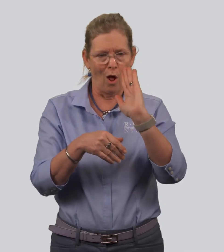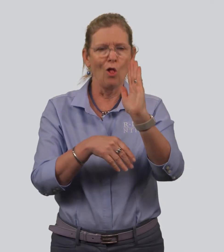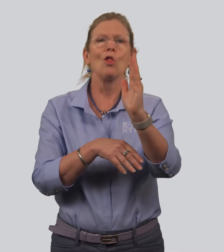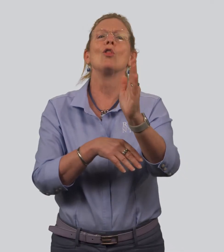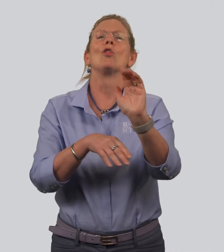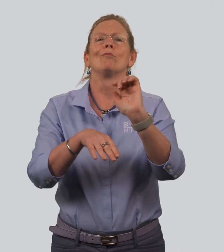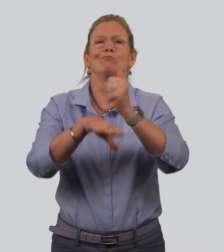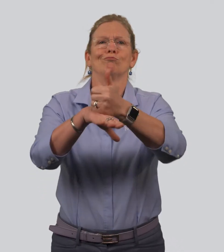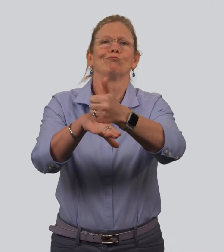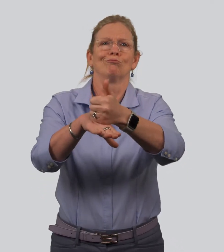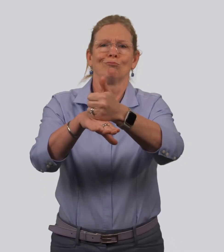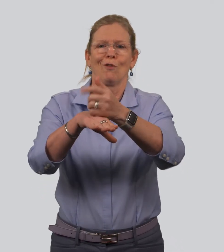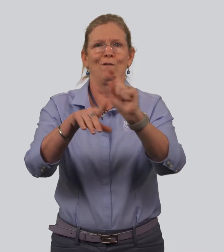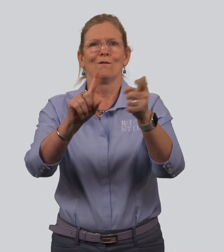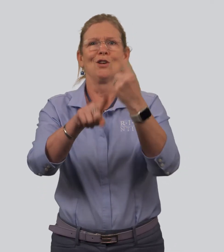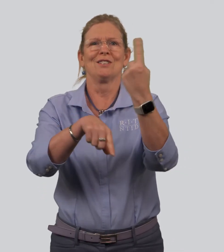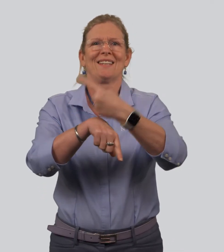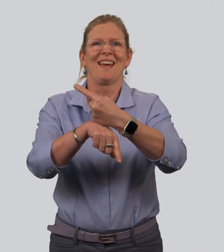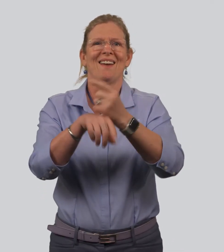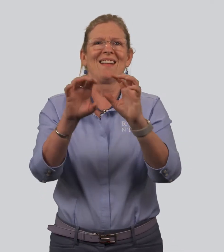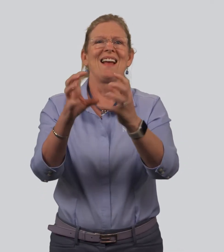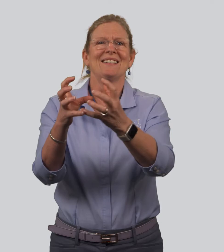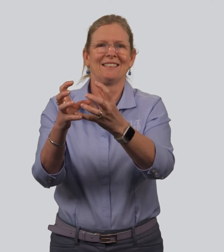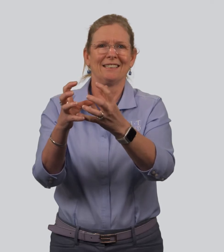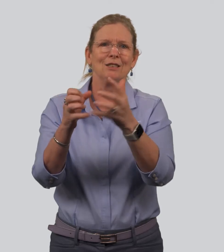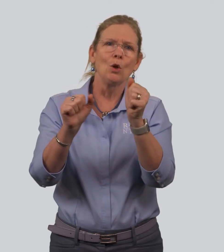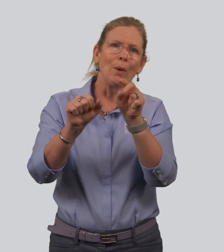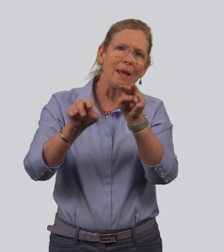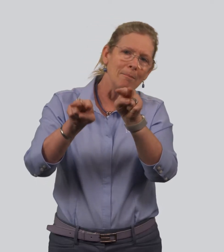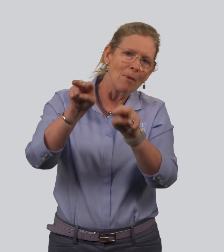The spring dashboard will launch on the first day of classes.